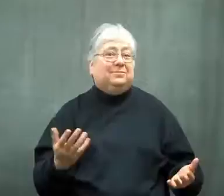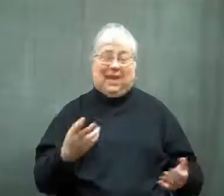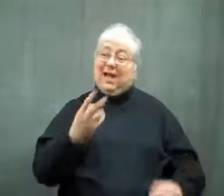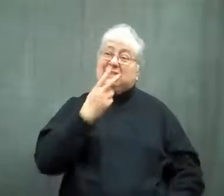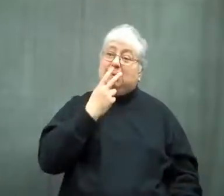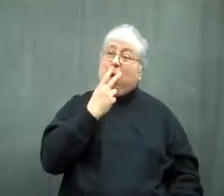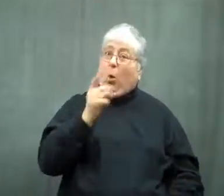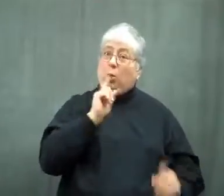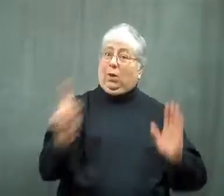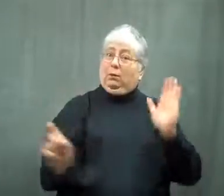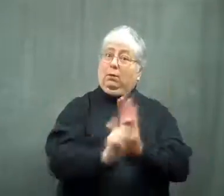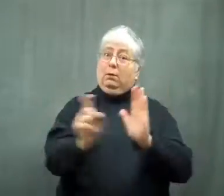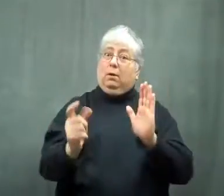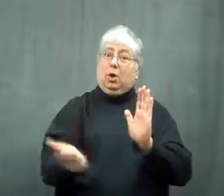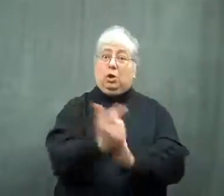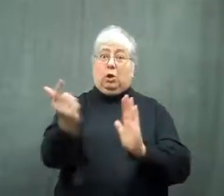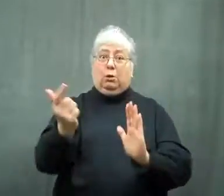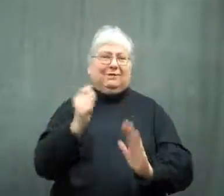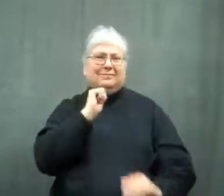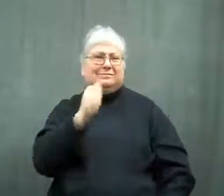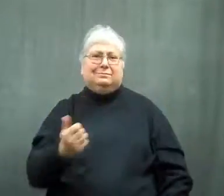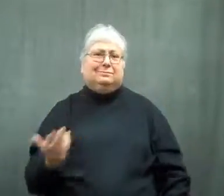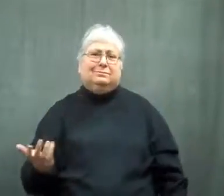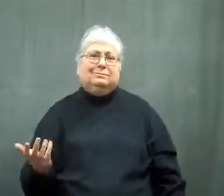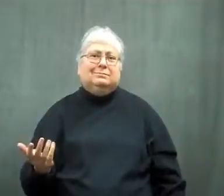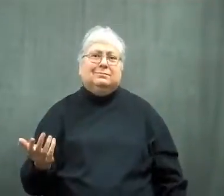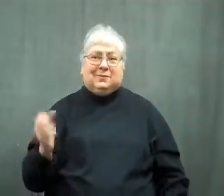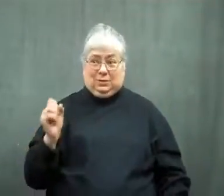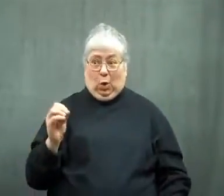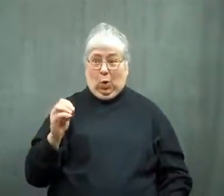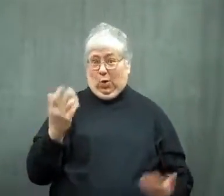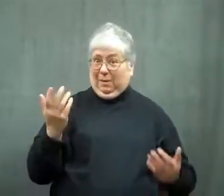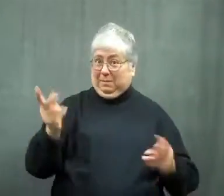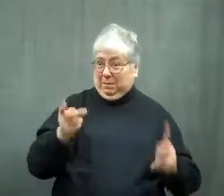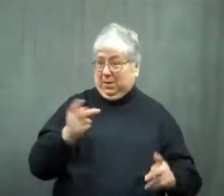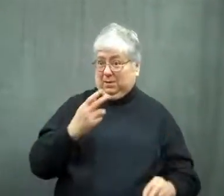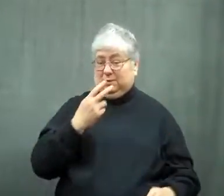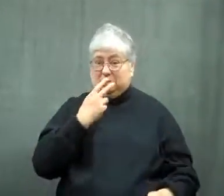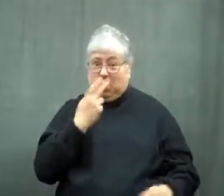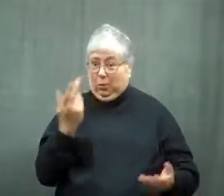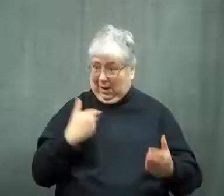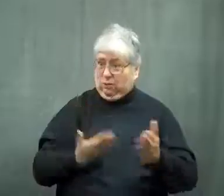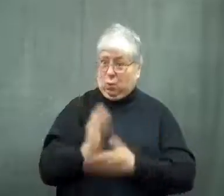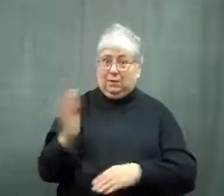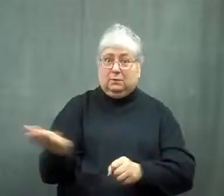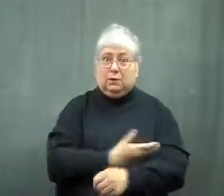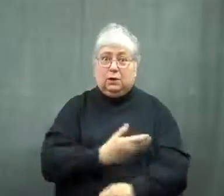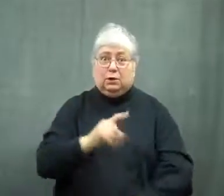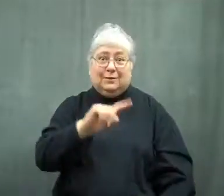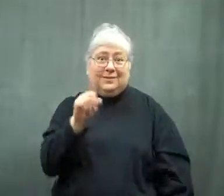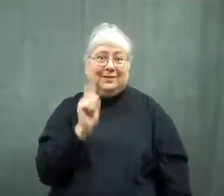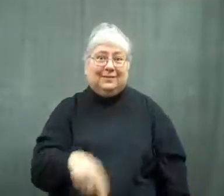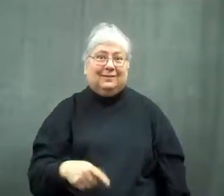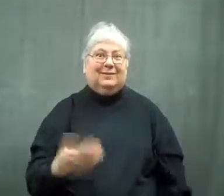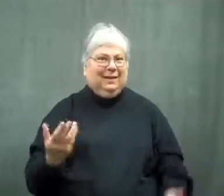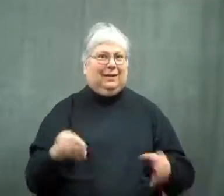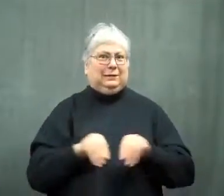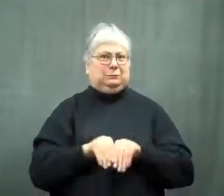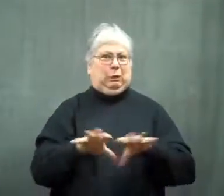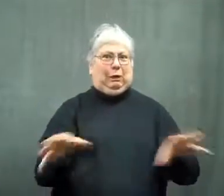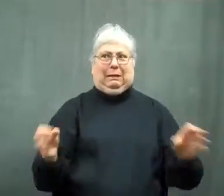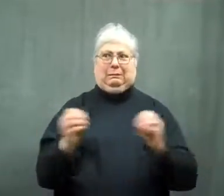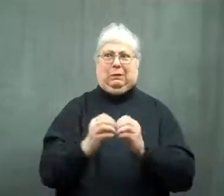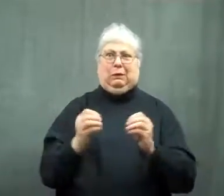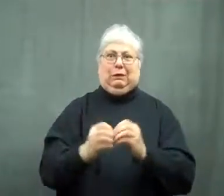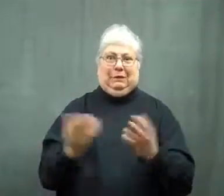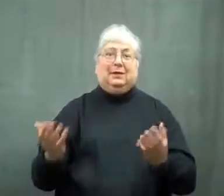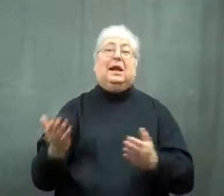Smoking isn't illegal. So is it legal to fire someone for smoking?